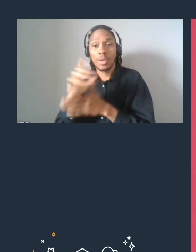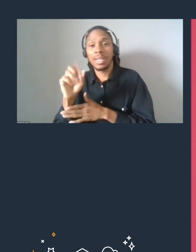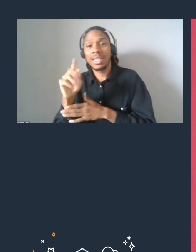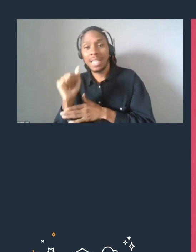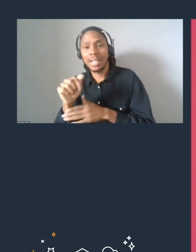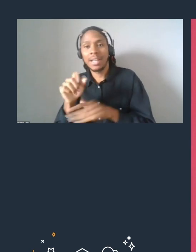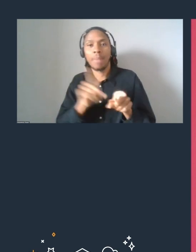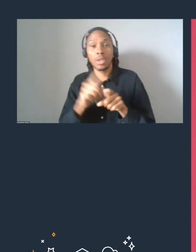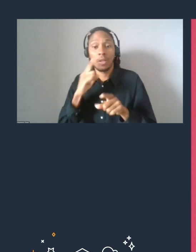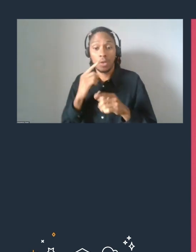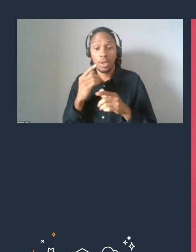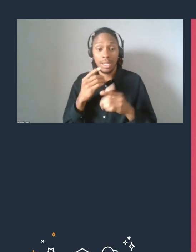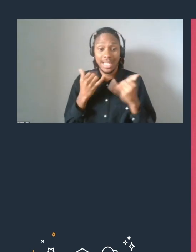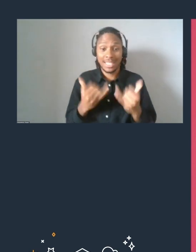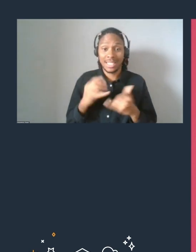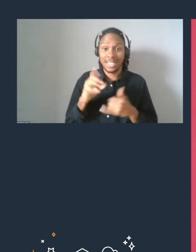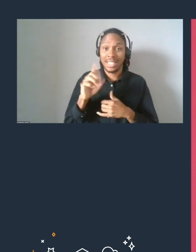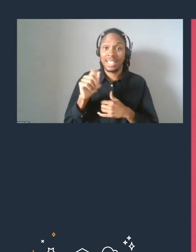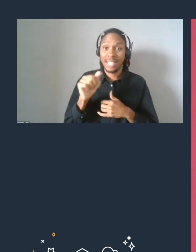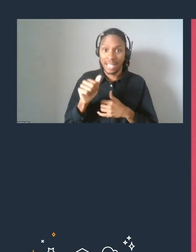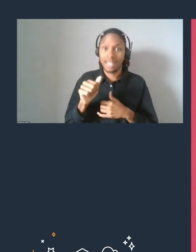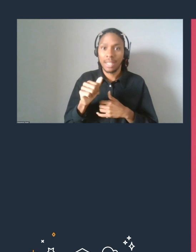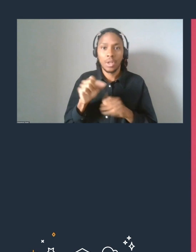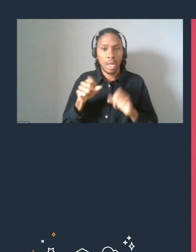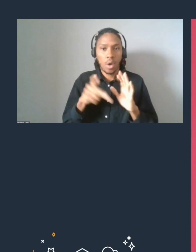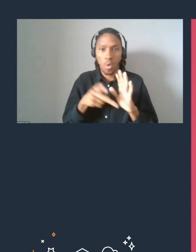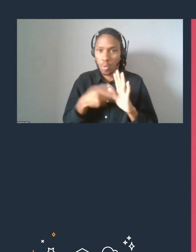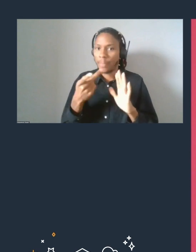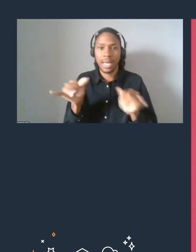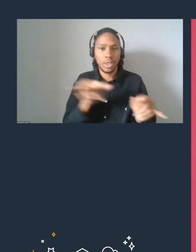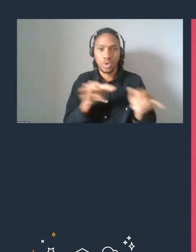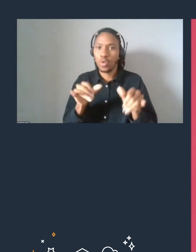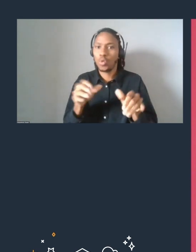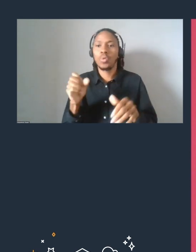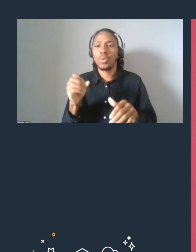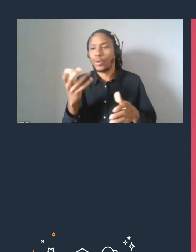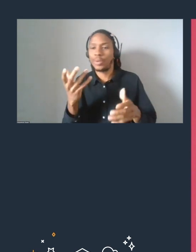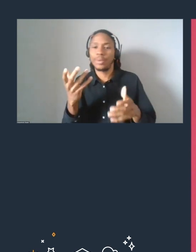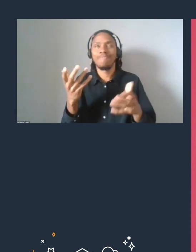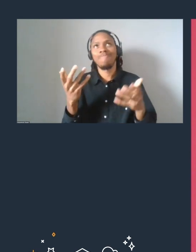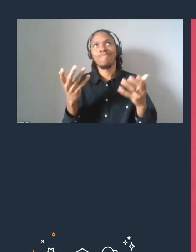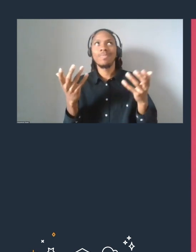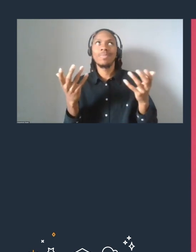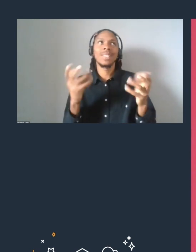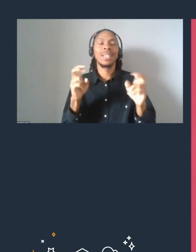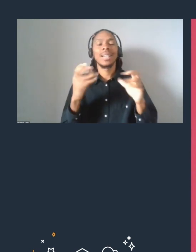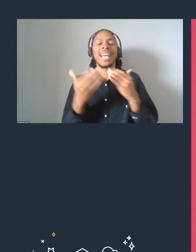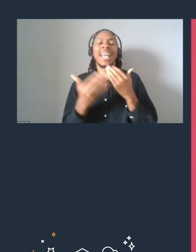this gets that data replicated as well in sort of a very kind of easy and straightforward